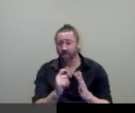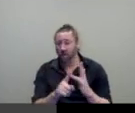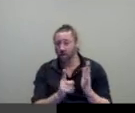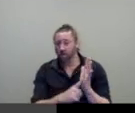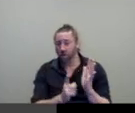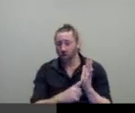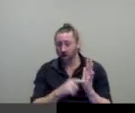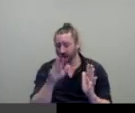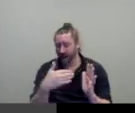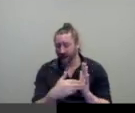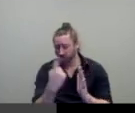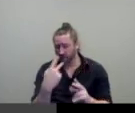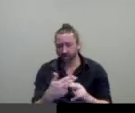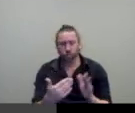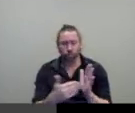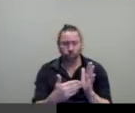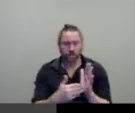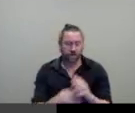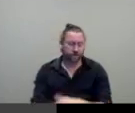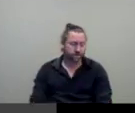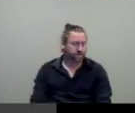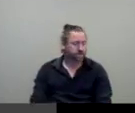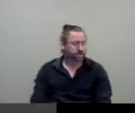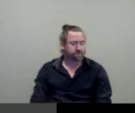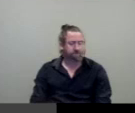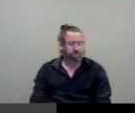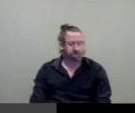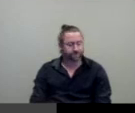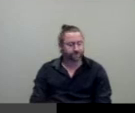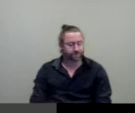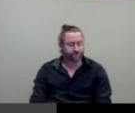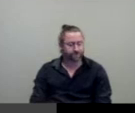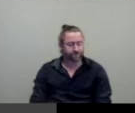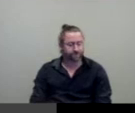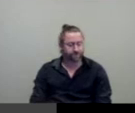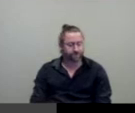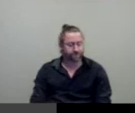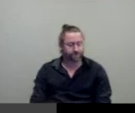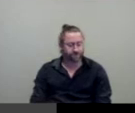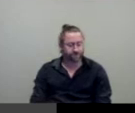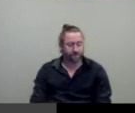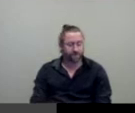the day while that's happening I'll tell you a little bit more about this work